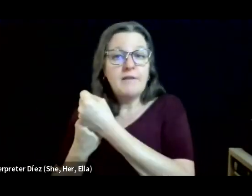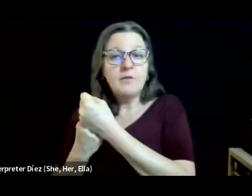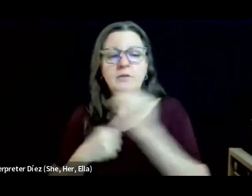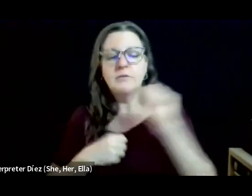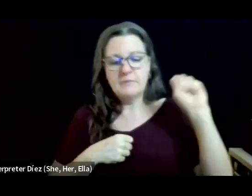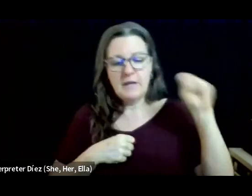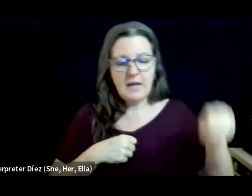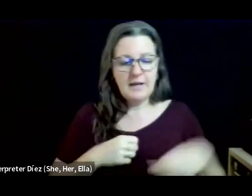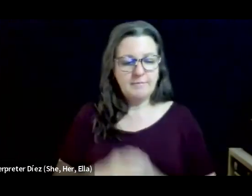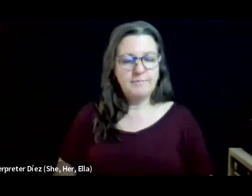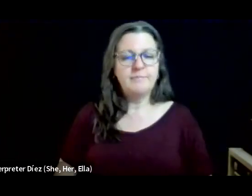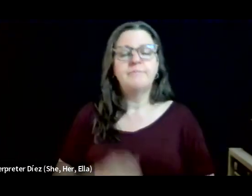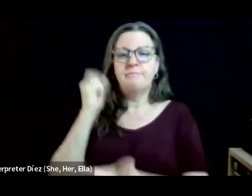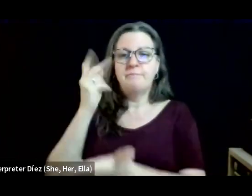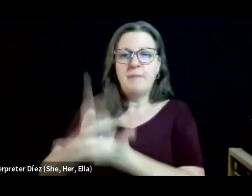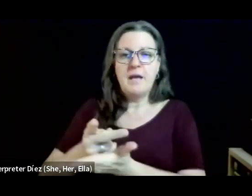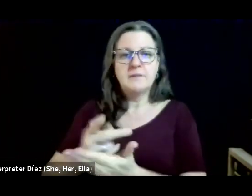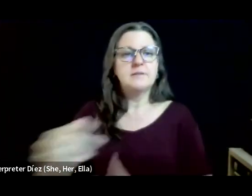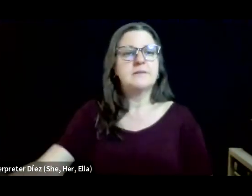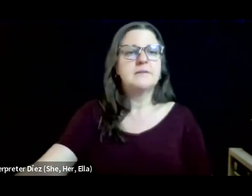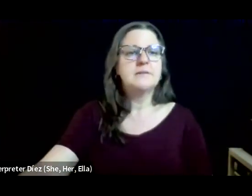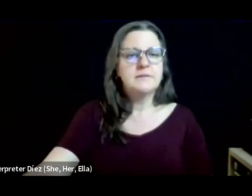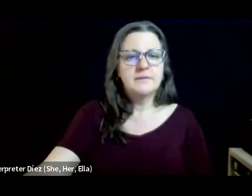Passes unanimously. Okay.